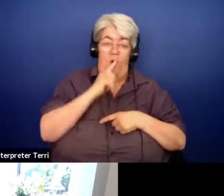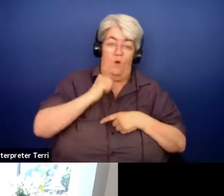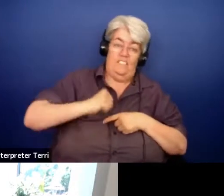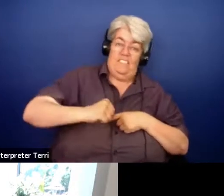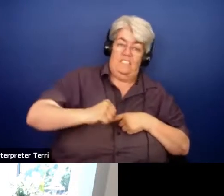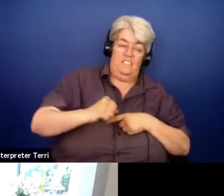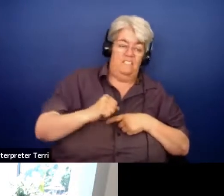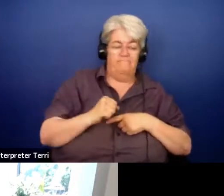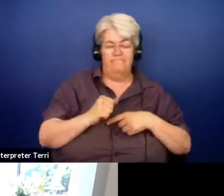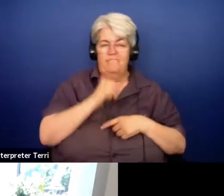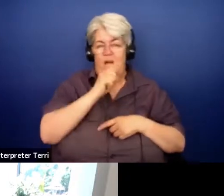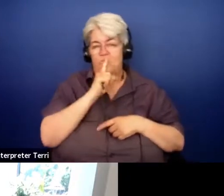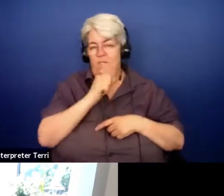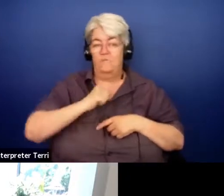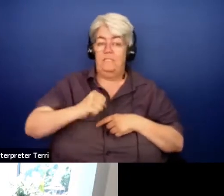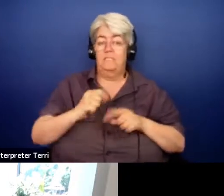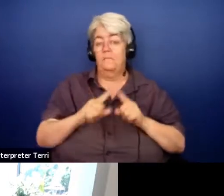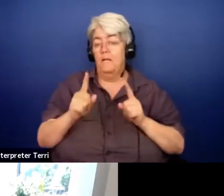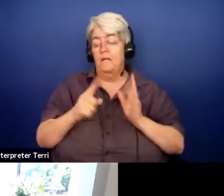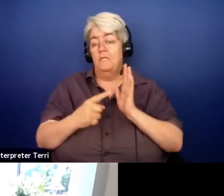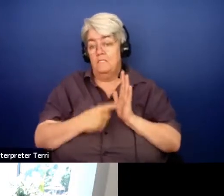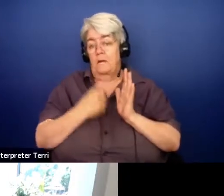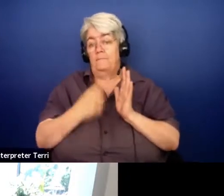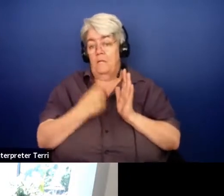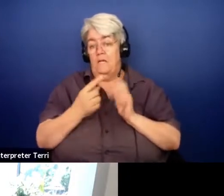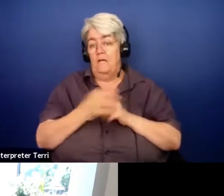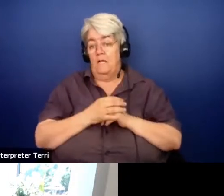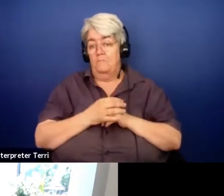There can sometimes be the sense